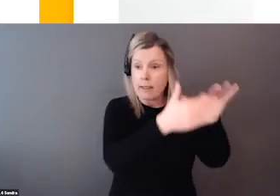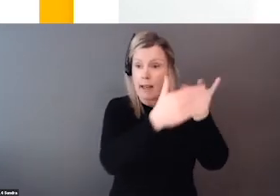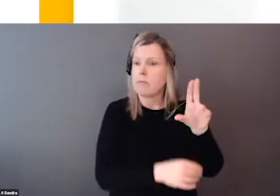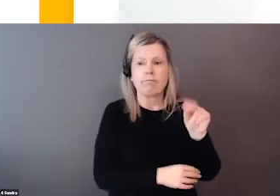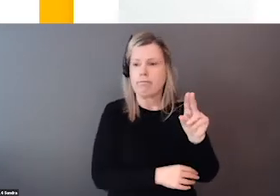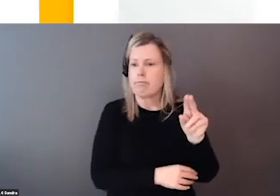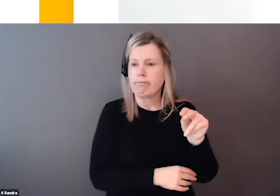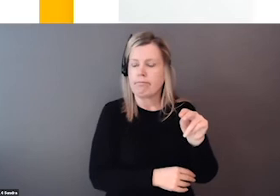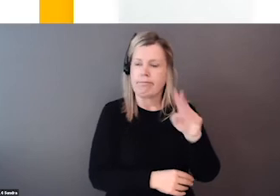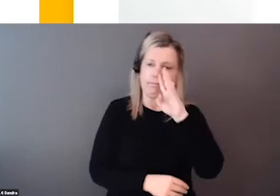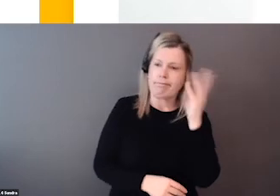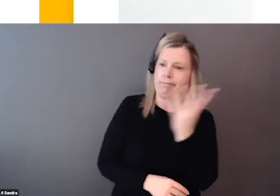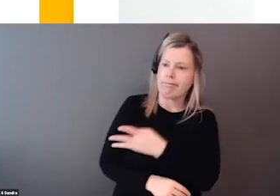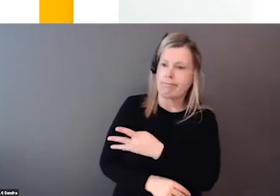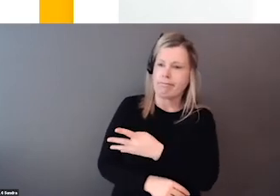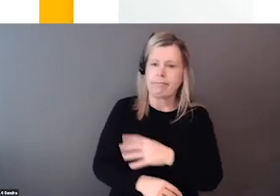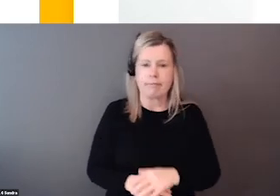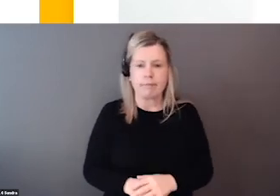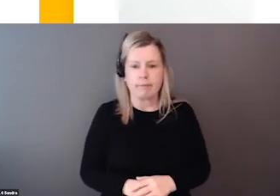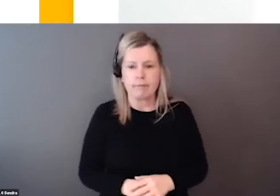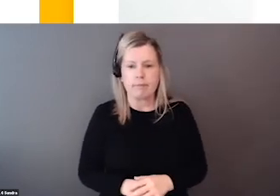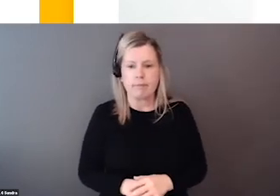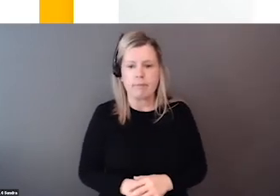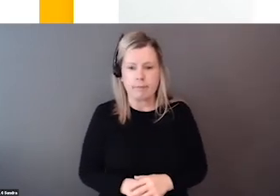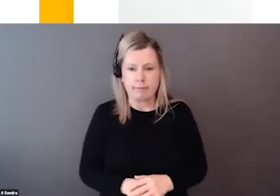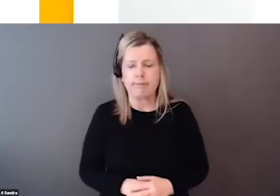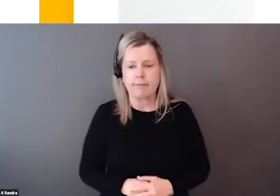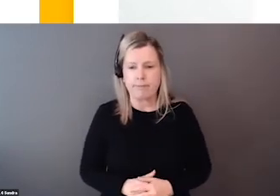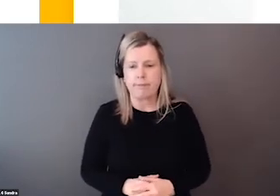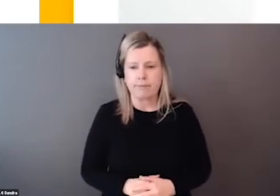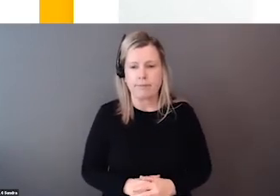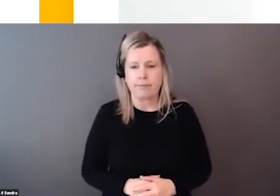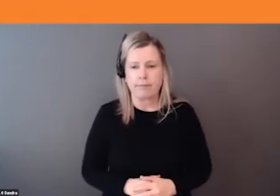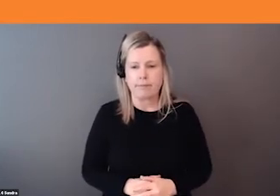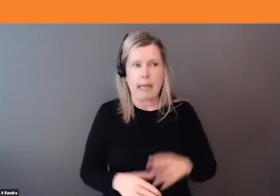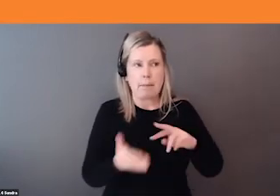and often the data proxies used are inaccurate.